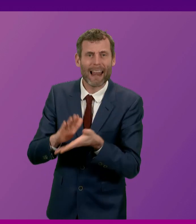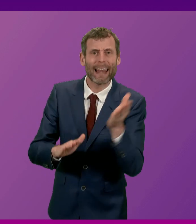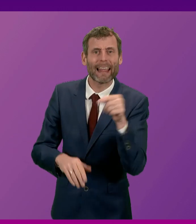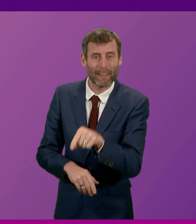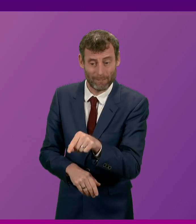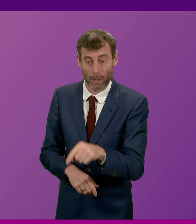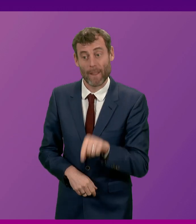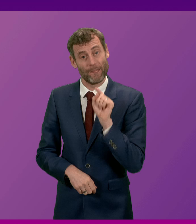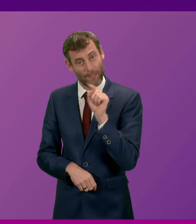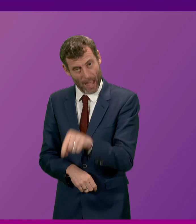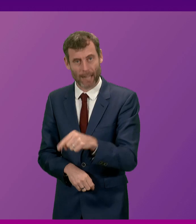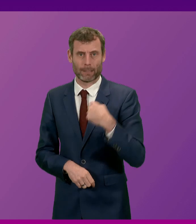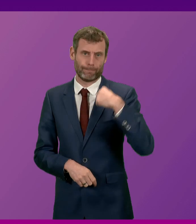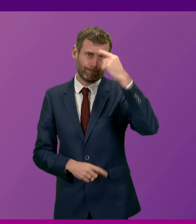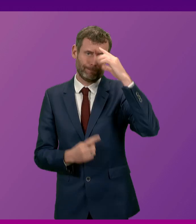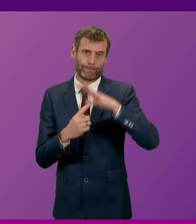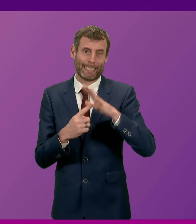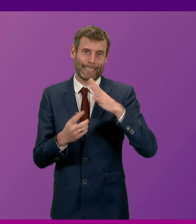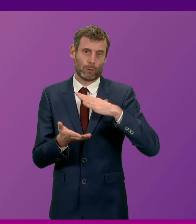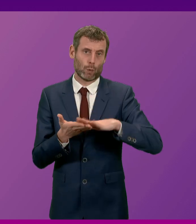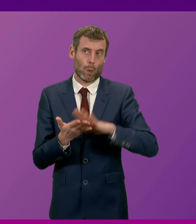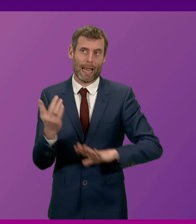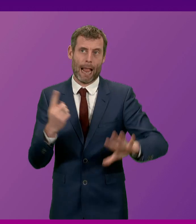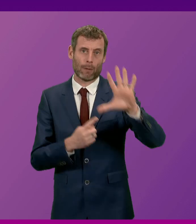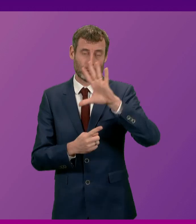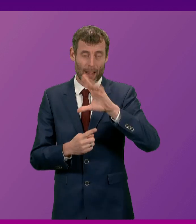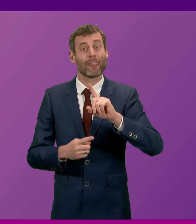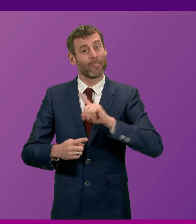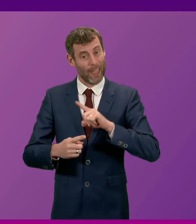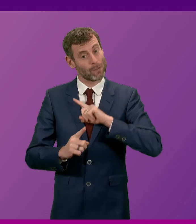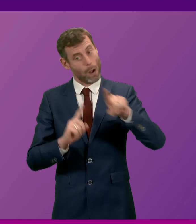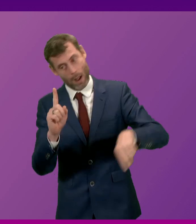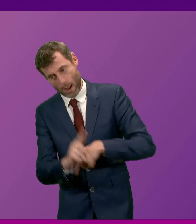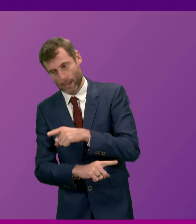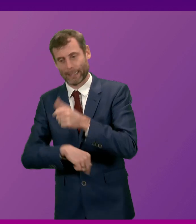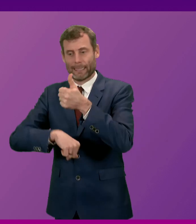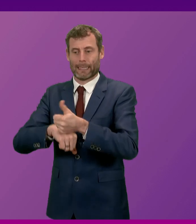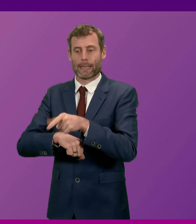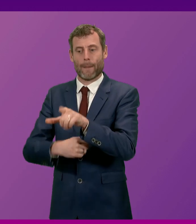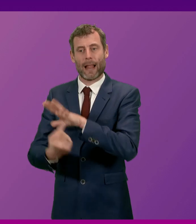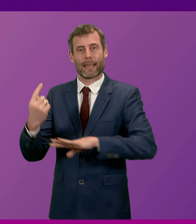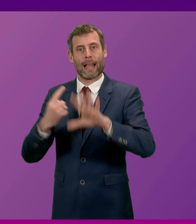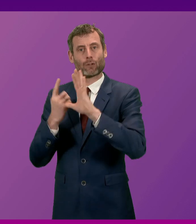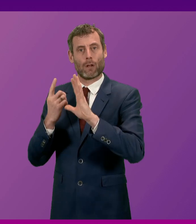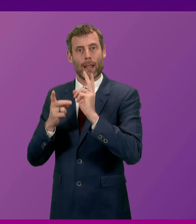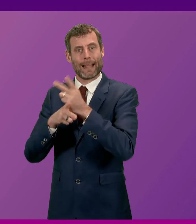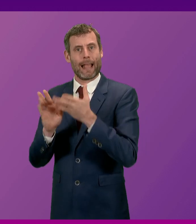social care in our communities. I am also concerned about the impact